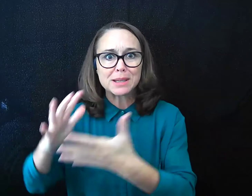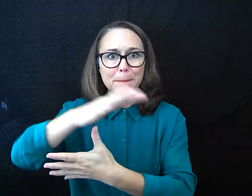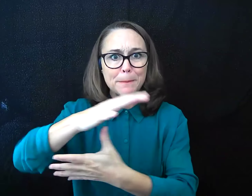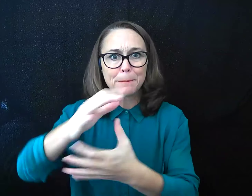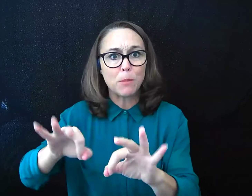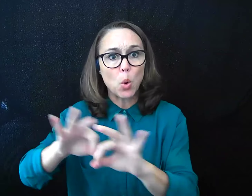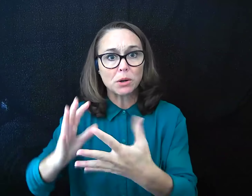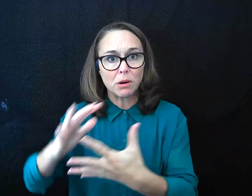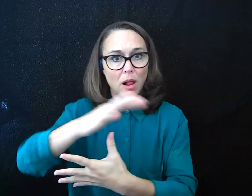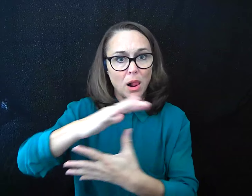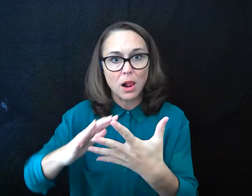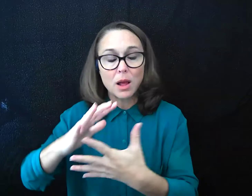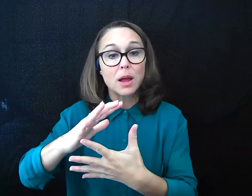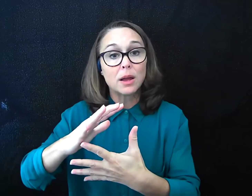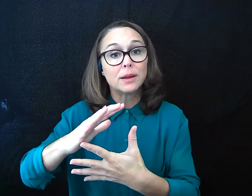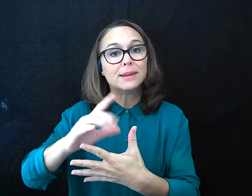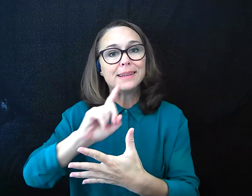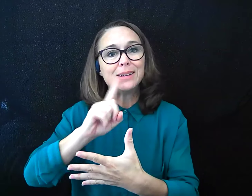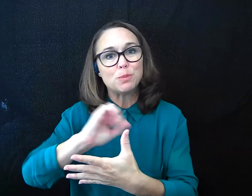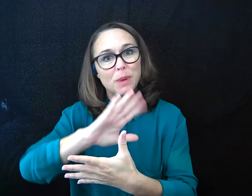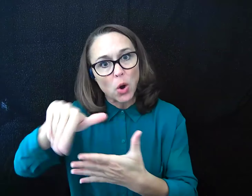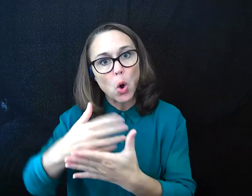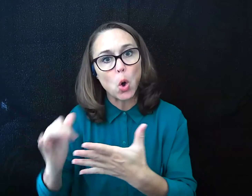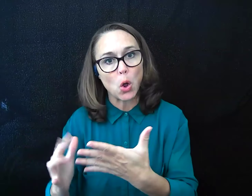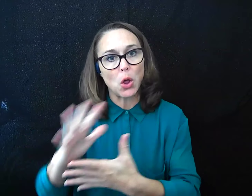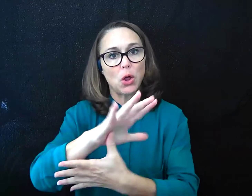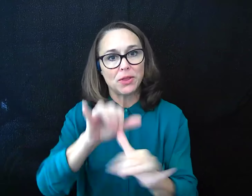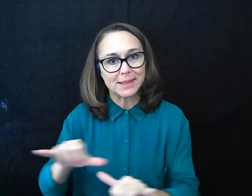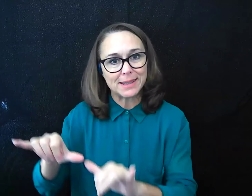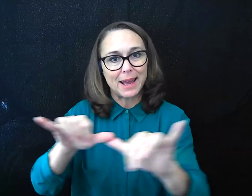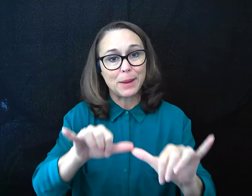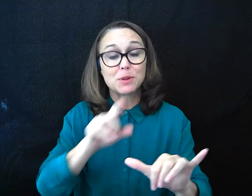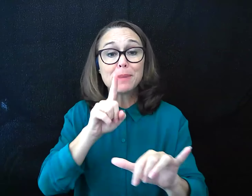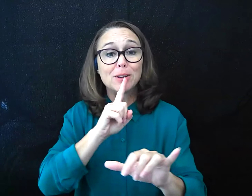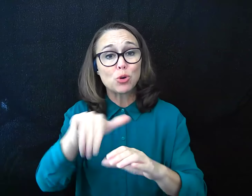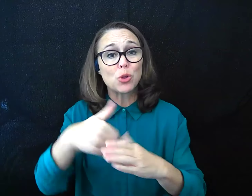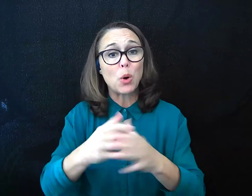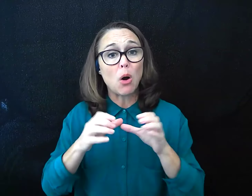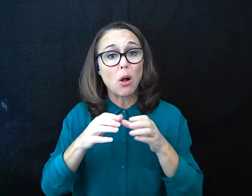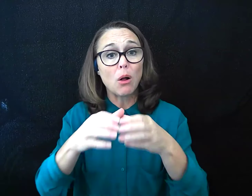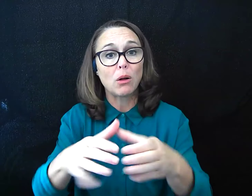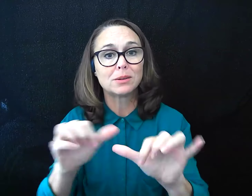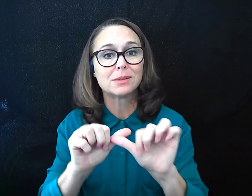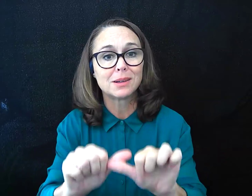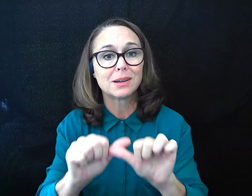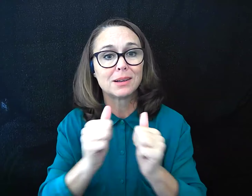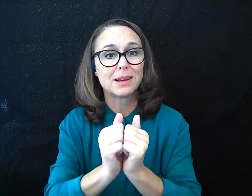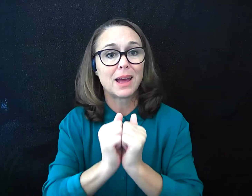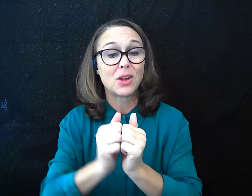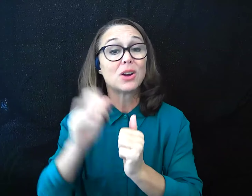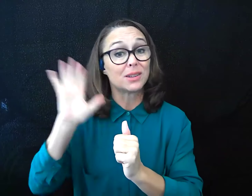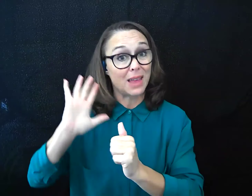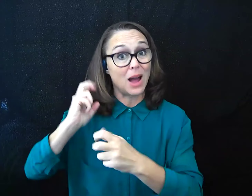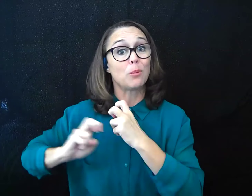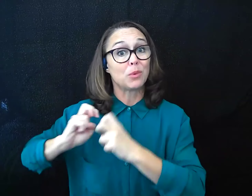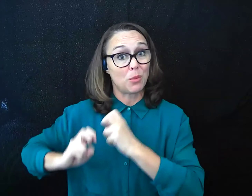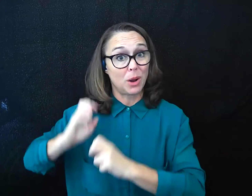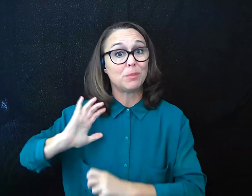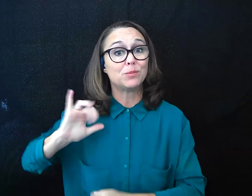and make sure that everybody's moving, forward together, because that tended to be a problem too.